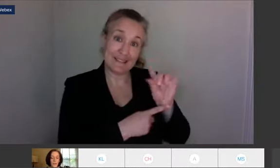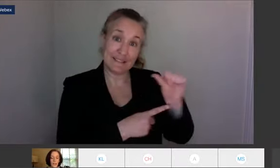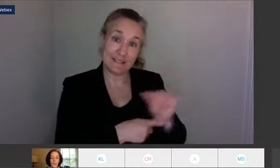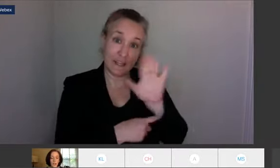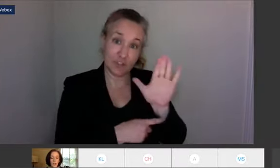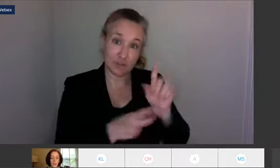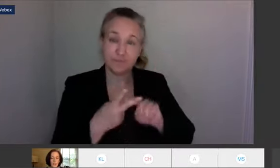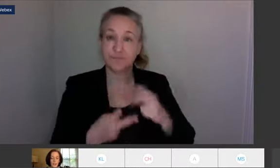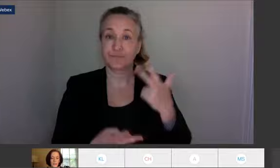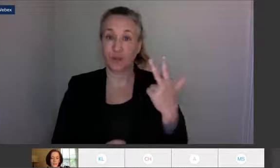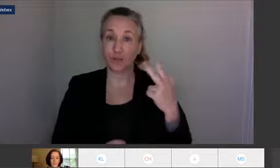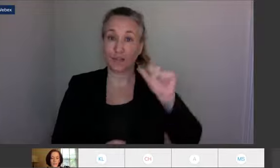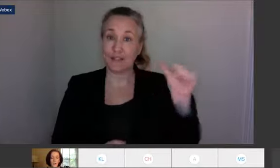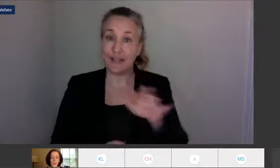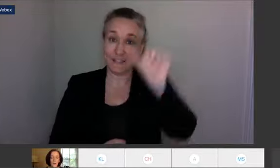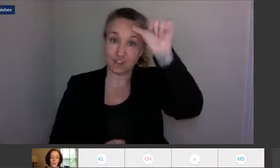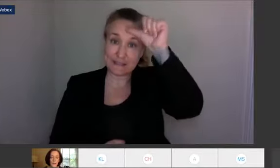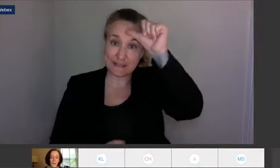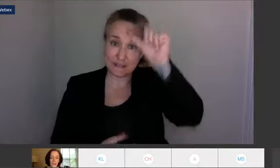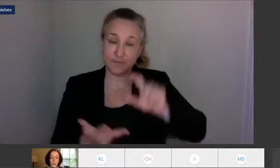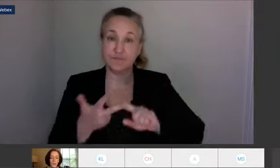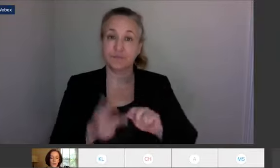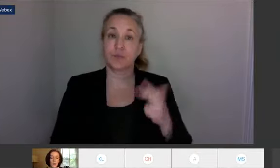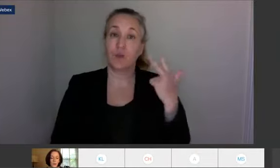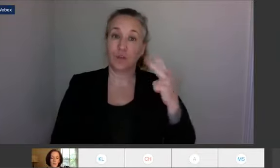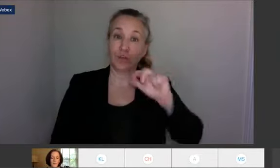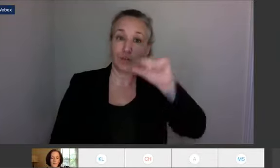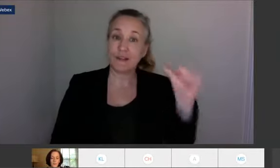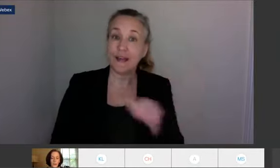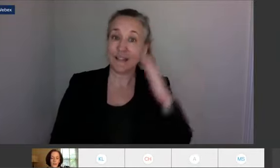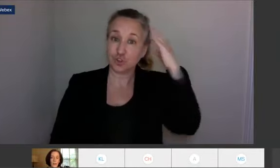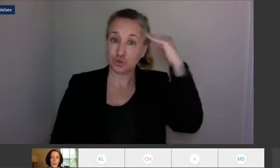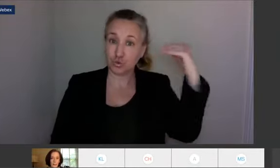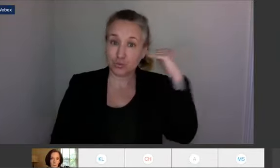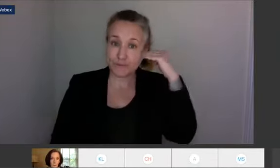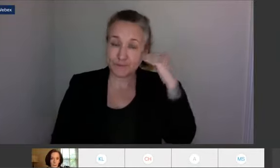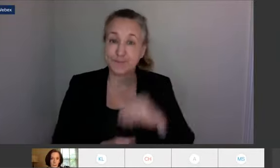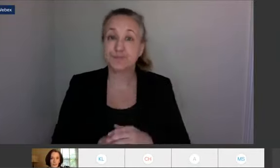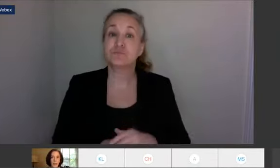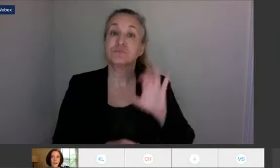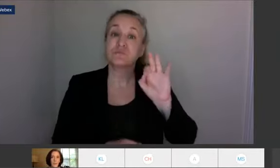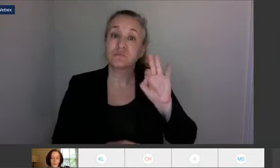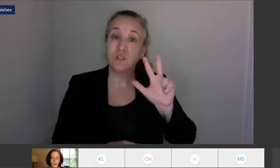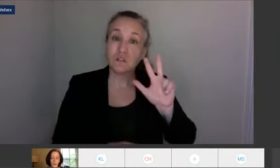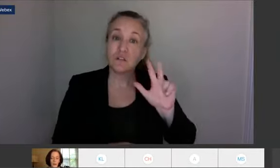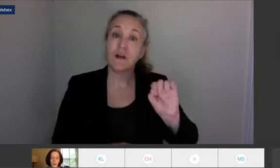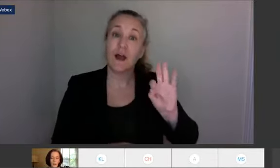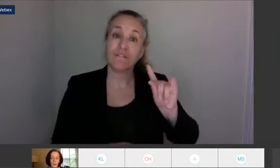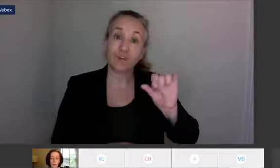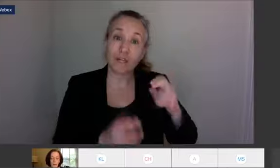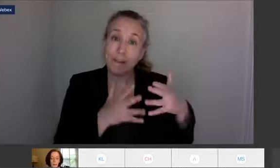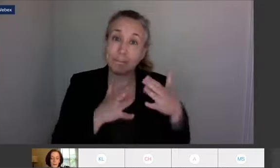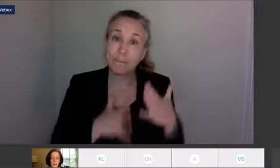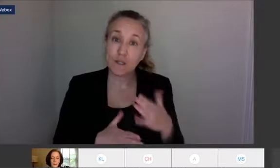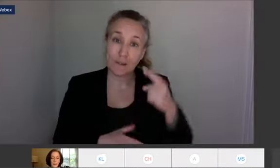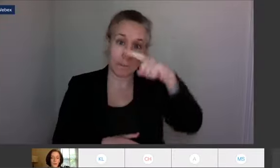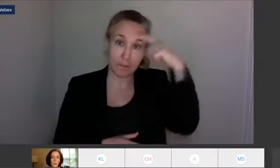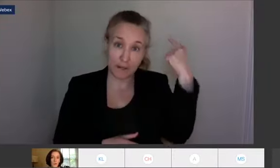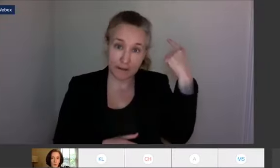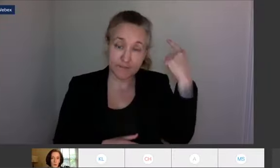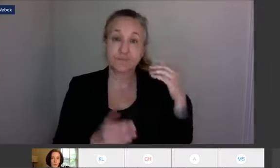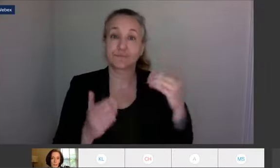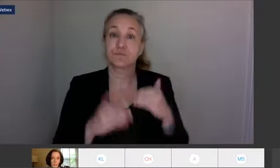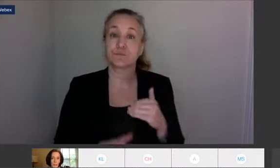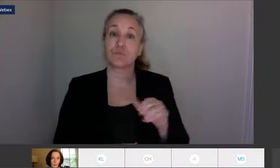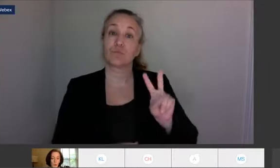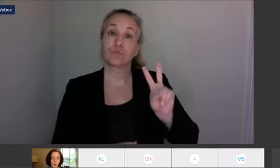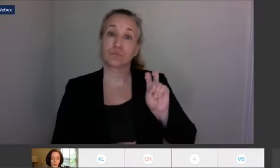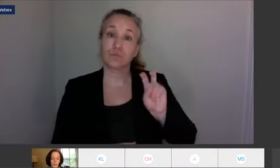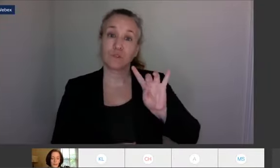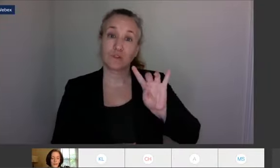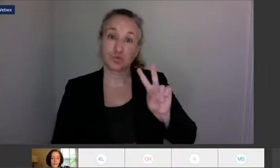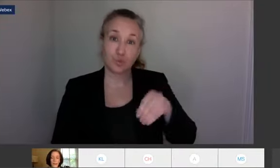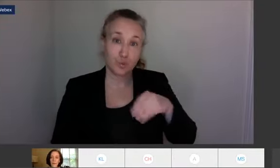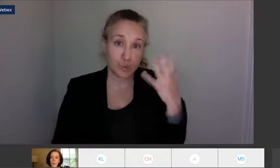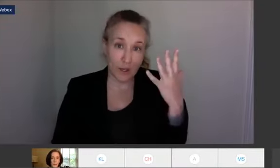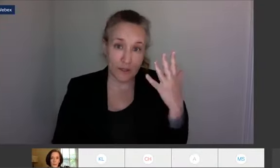Asian Indian three Asian Korean 93 African American or black 282 white and